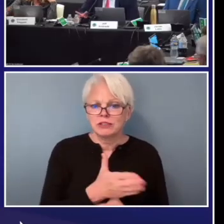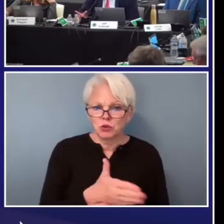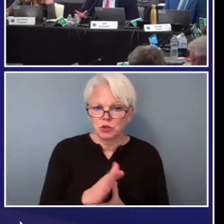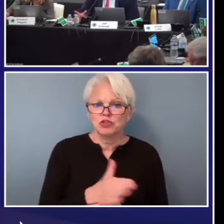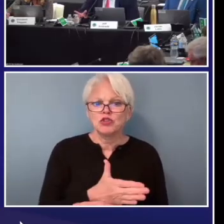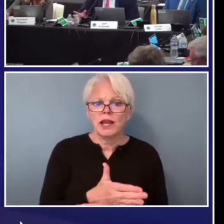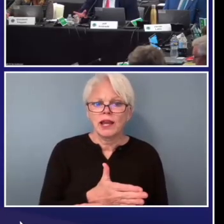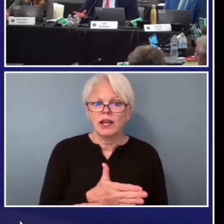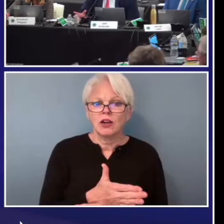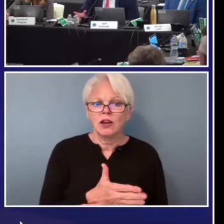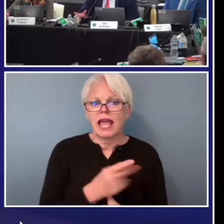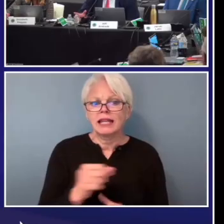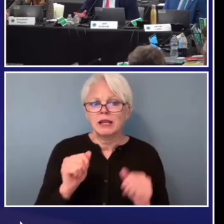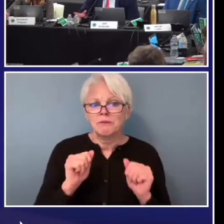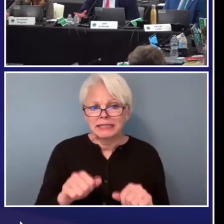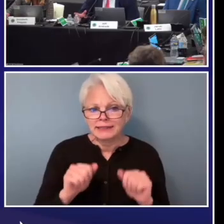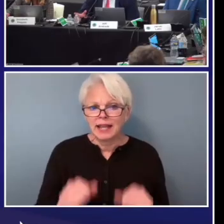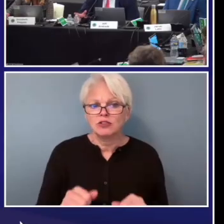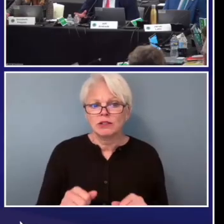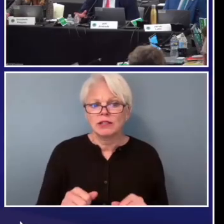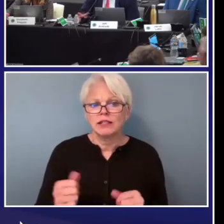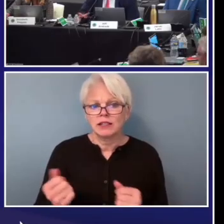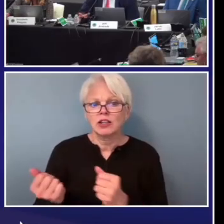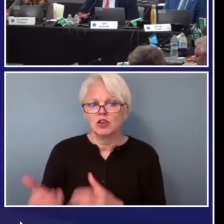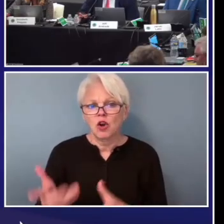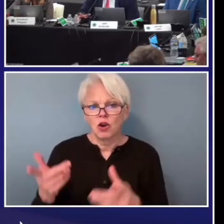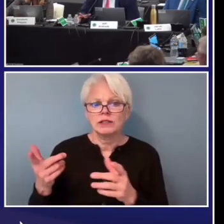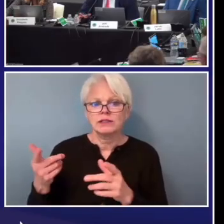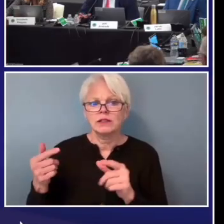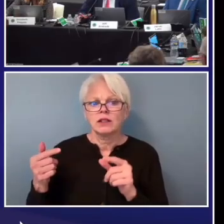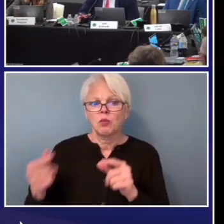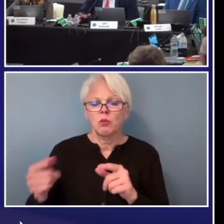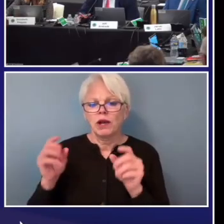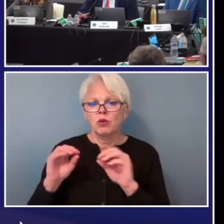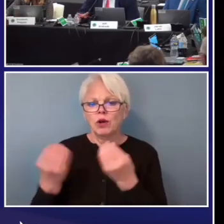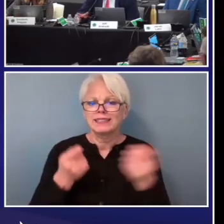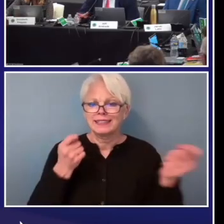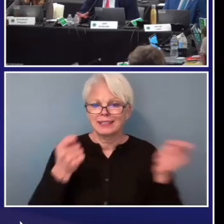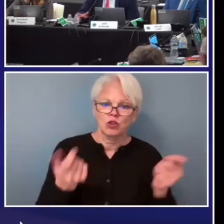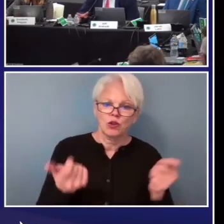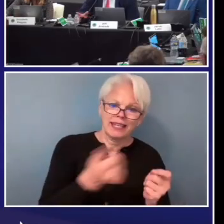it can potentially result in control of one organization over the other because one